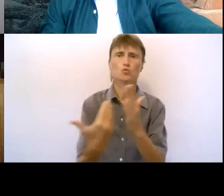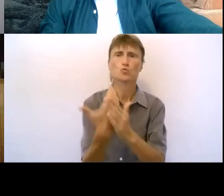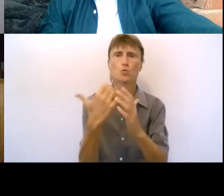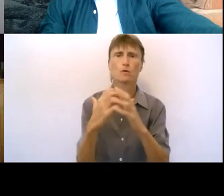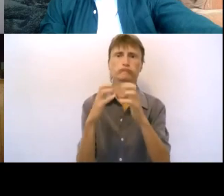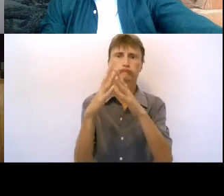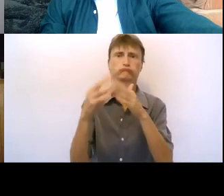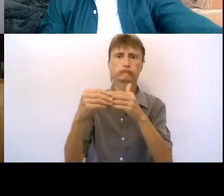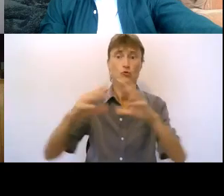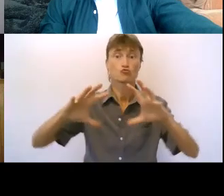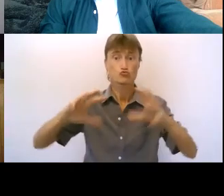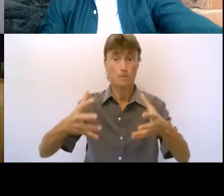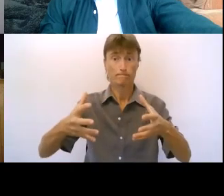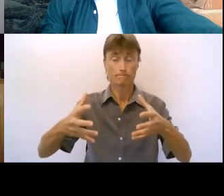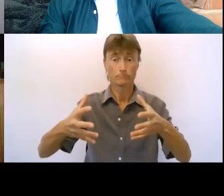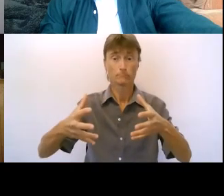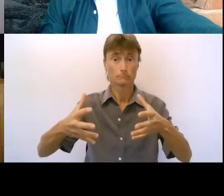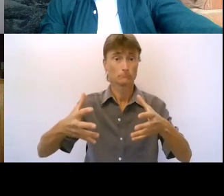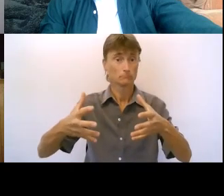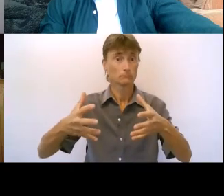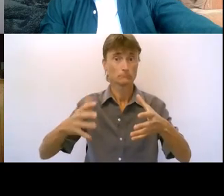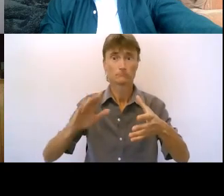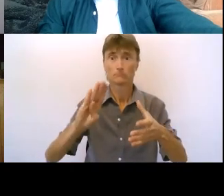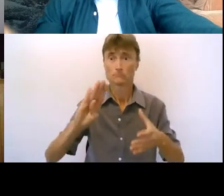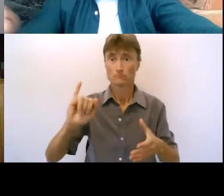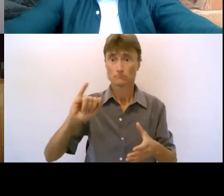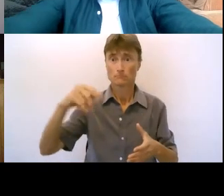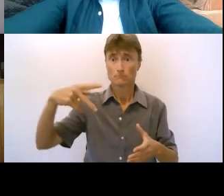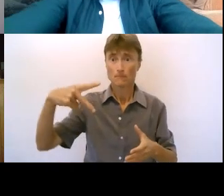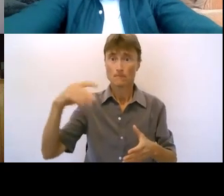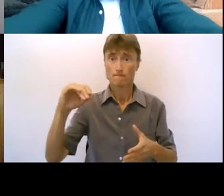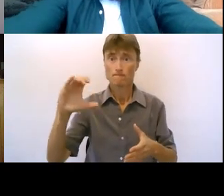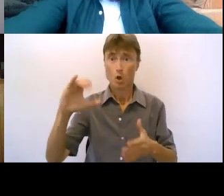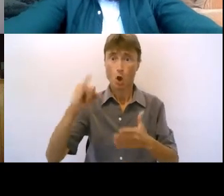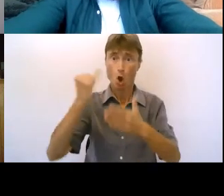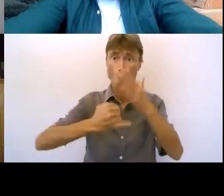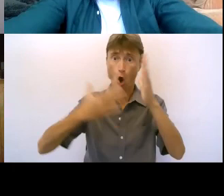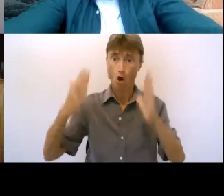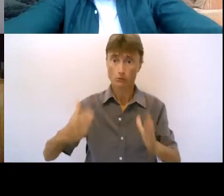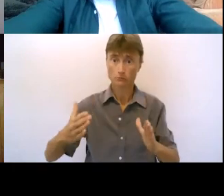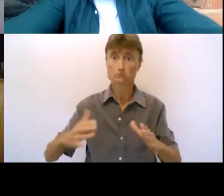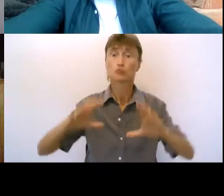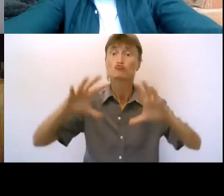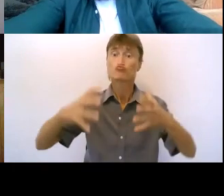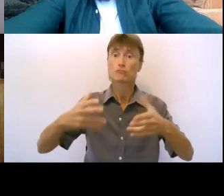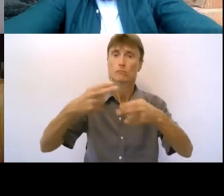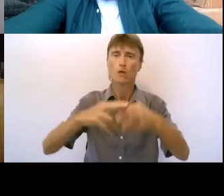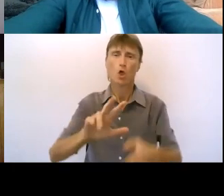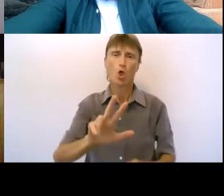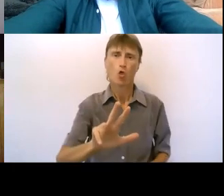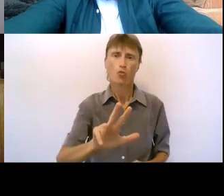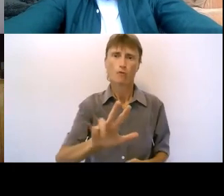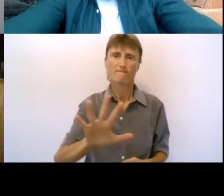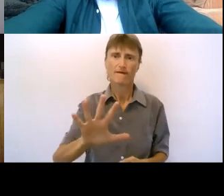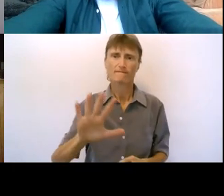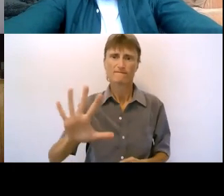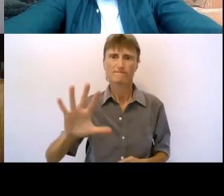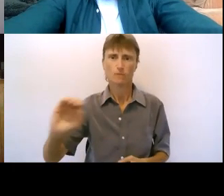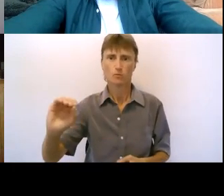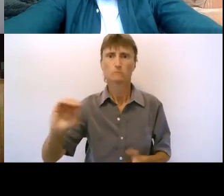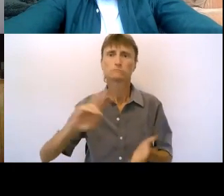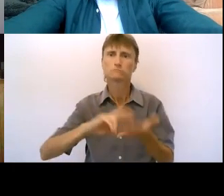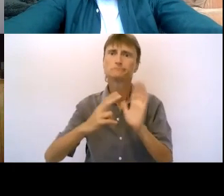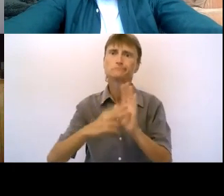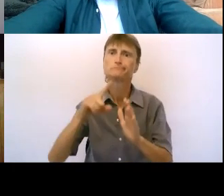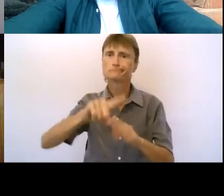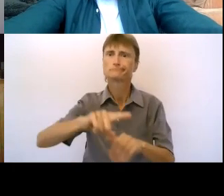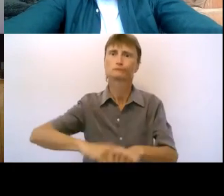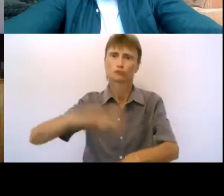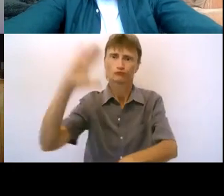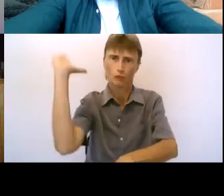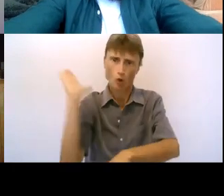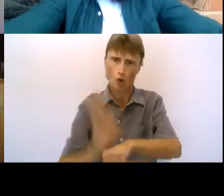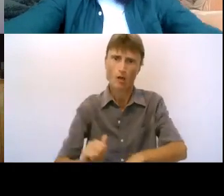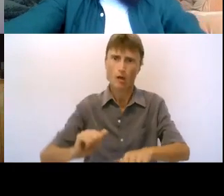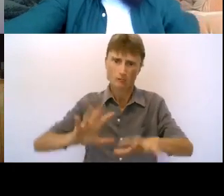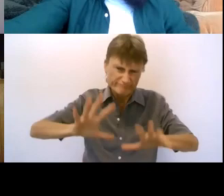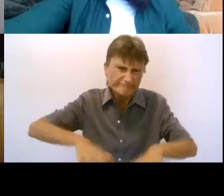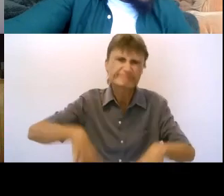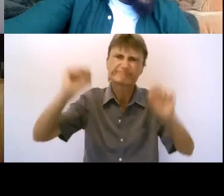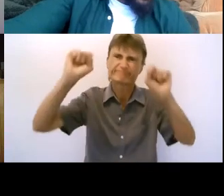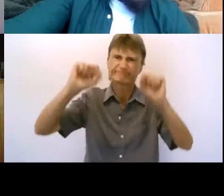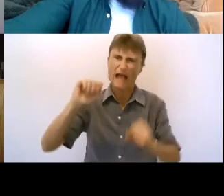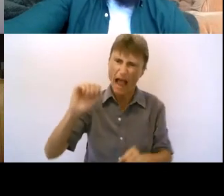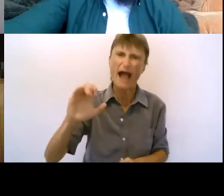group of BIPOC artists called 35/50. And it is a call to action for white-led organizations